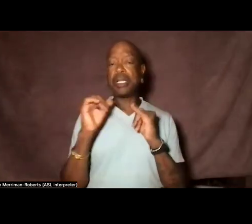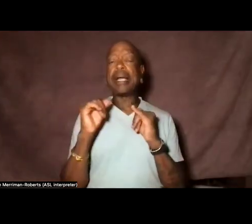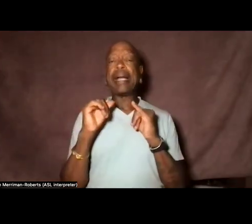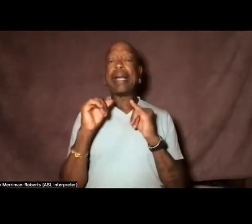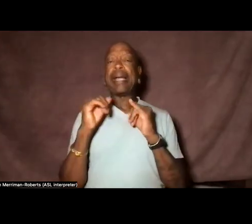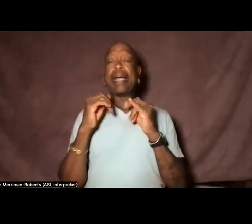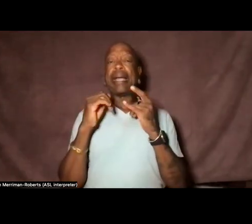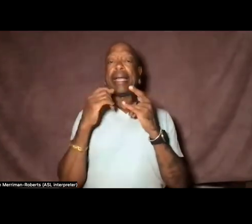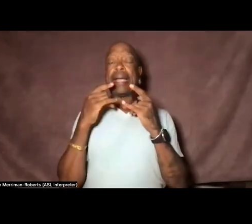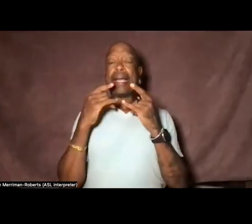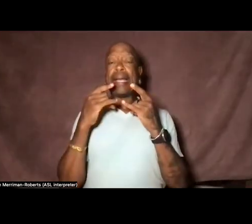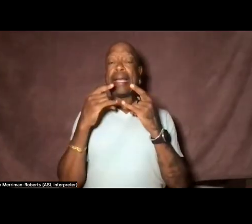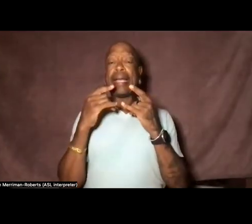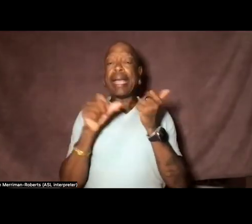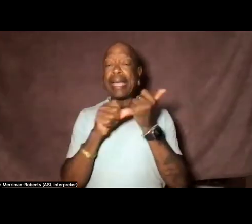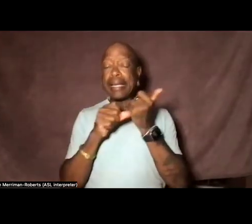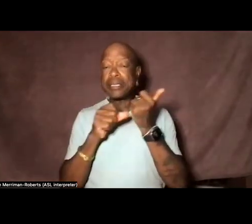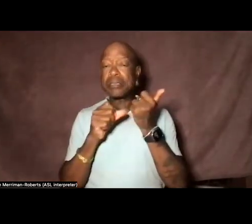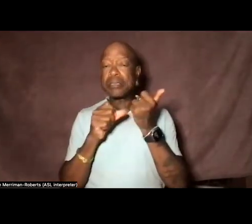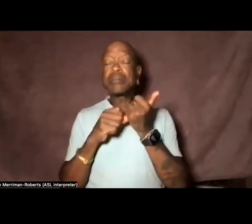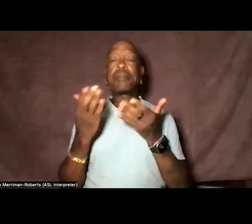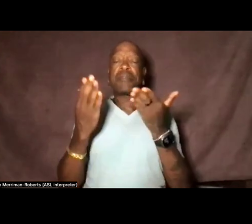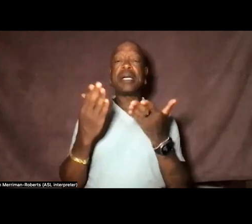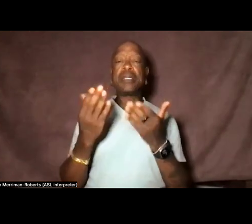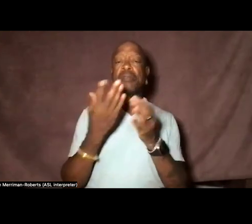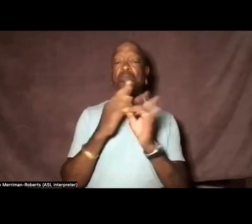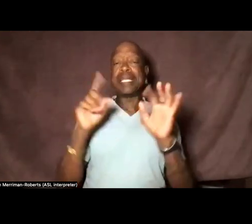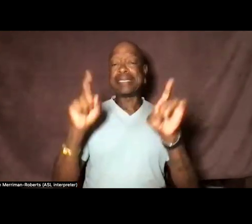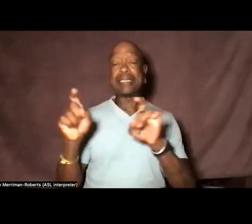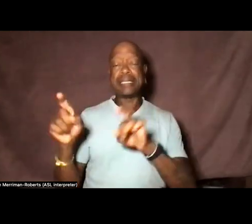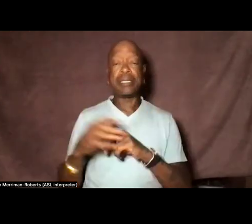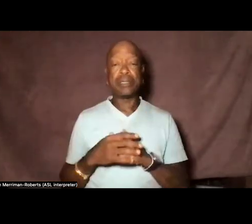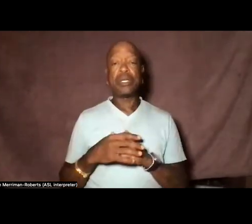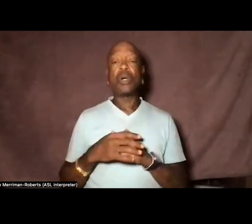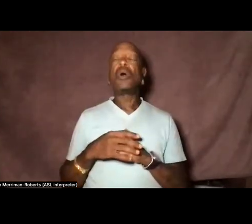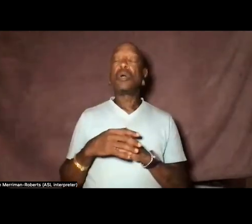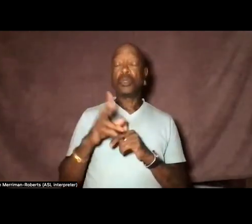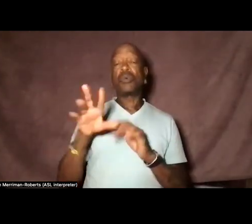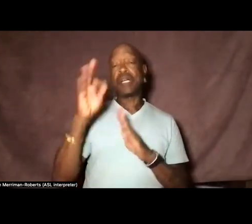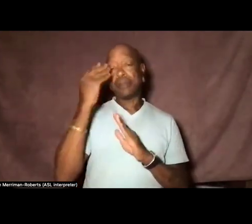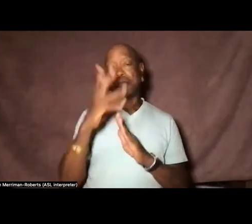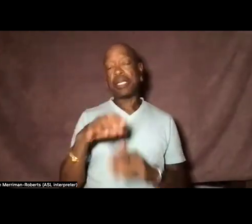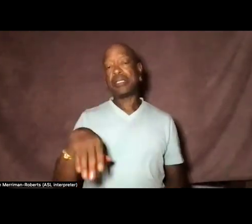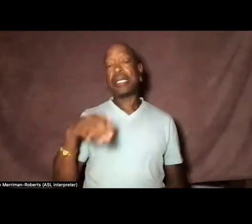to their communities for free to find one year you go to maskbloc.org and if you don't need